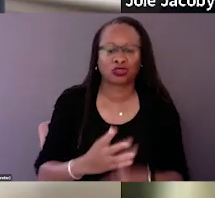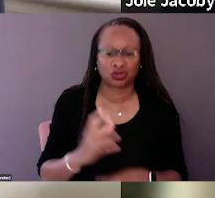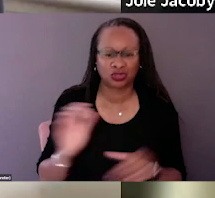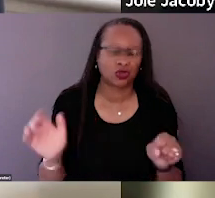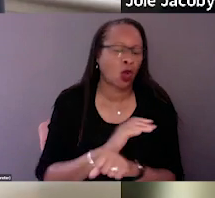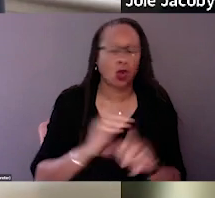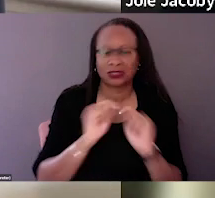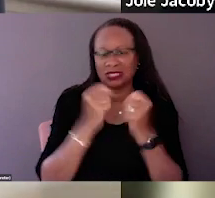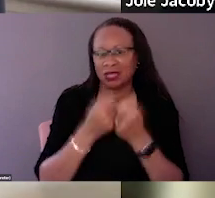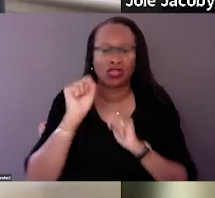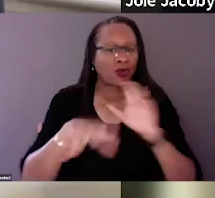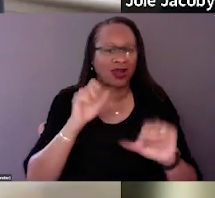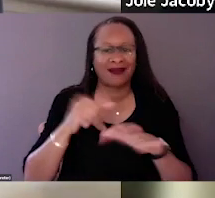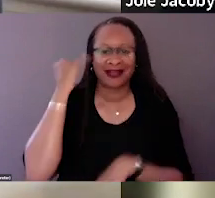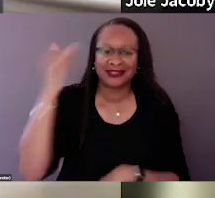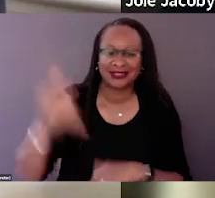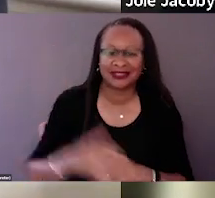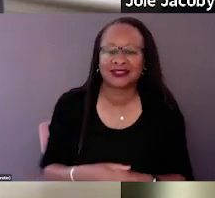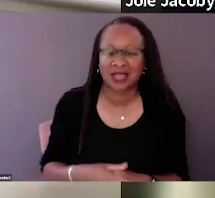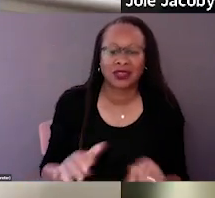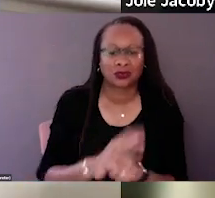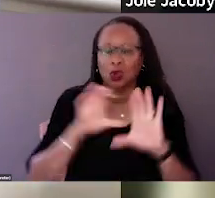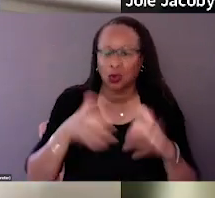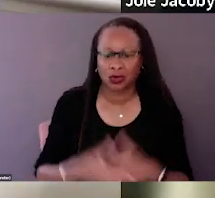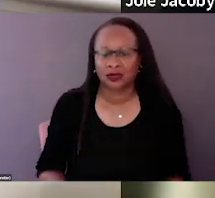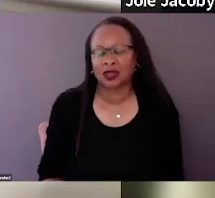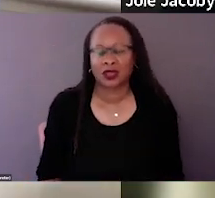so no, that was the whole group. And they're not all music lyrics.